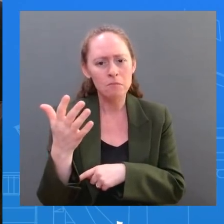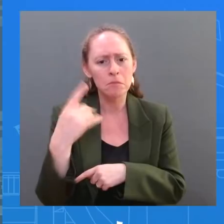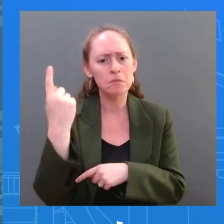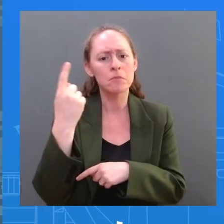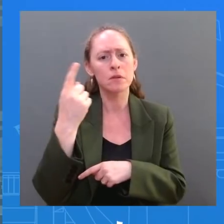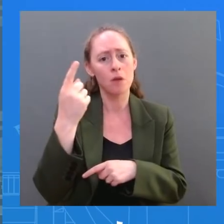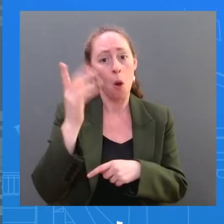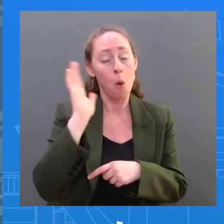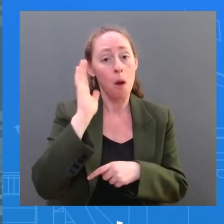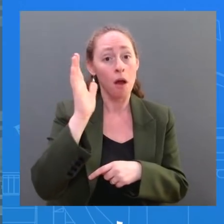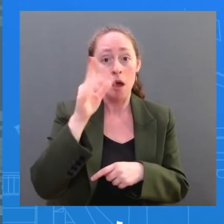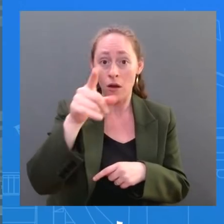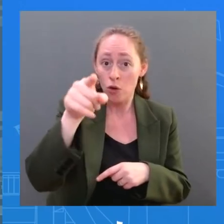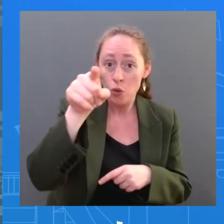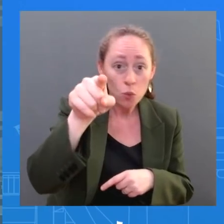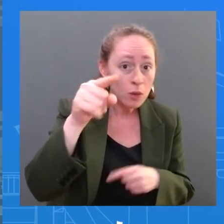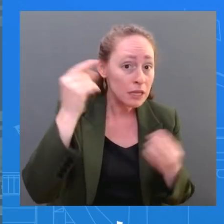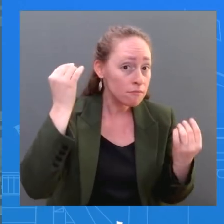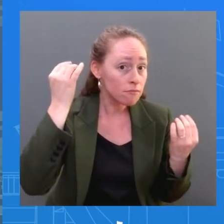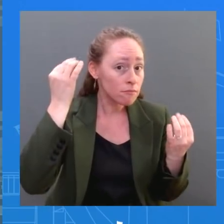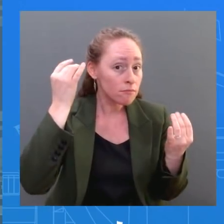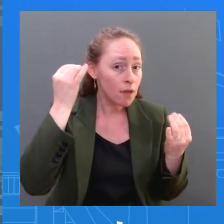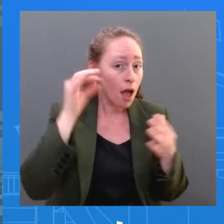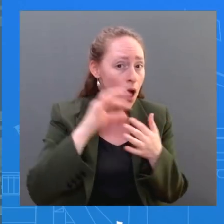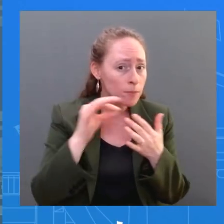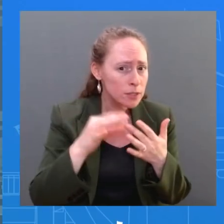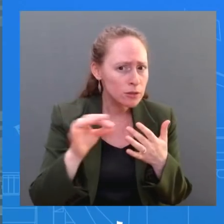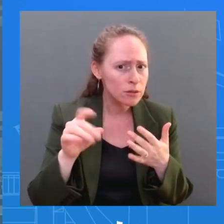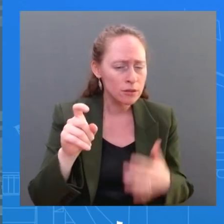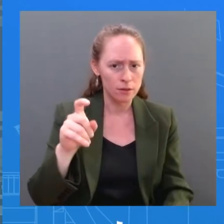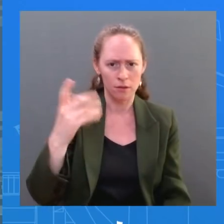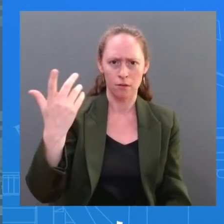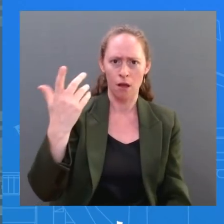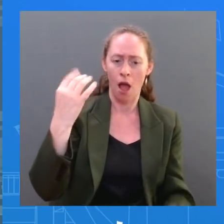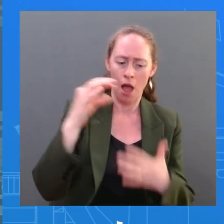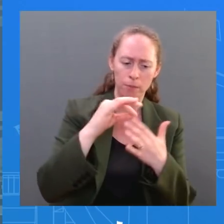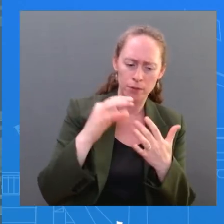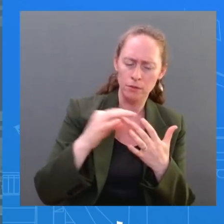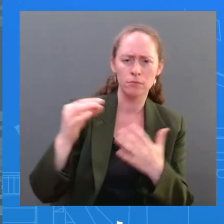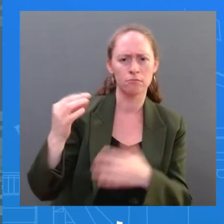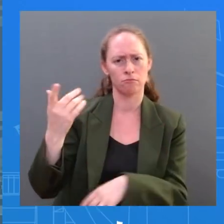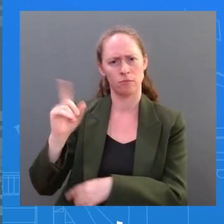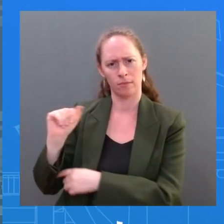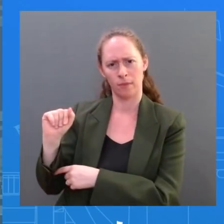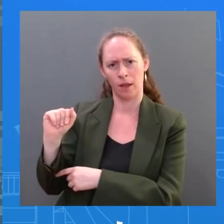The Press: What actions -- what actions do you want him to do? Ms. Klein: The Federal Trade Commission is obviously an independent agency,